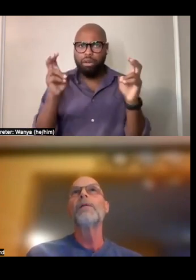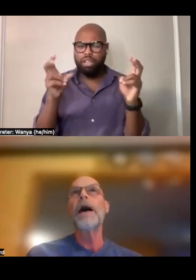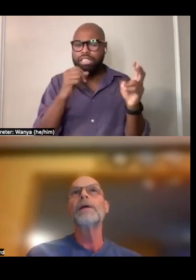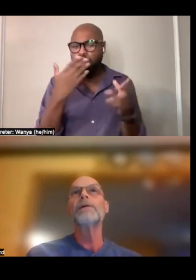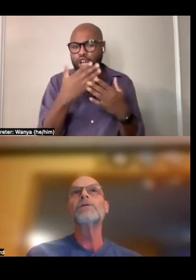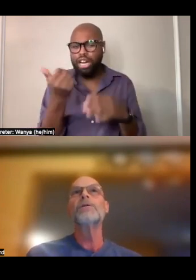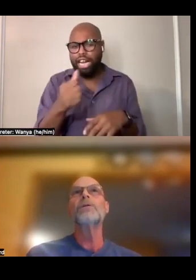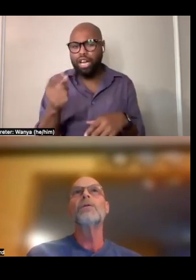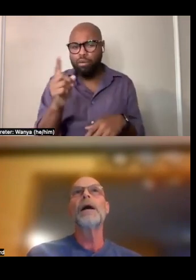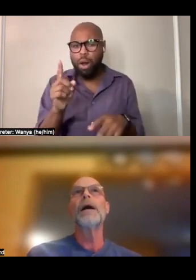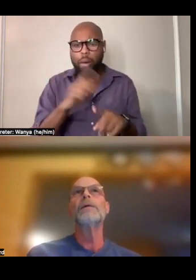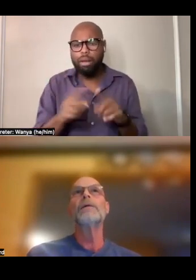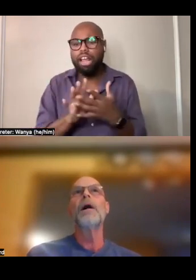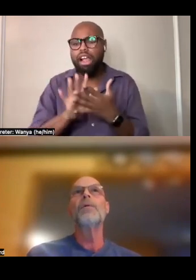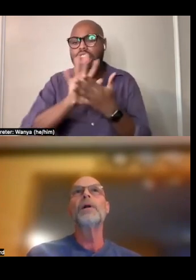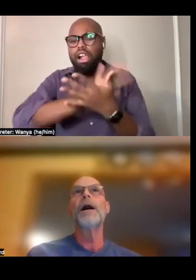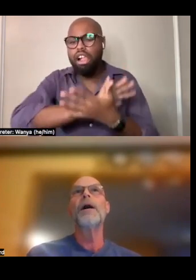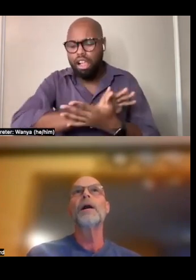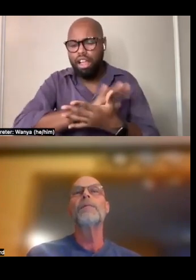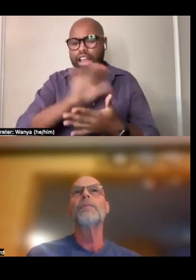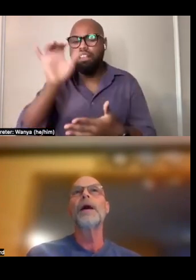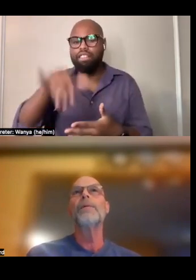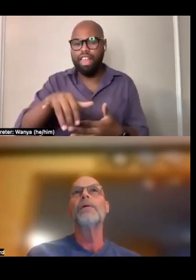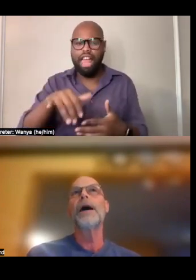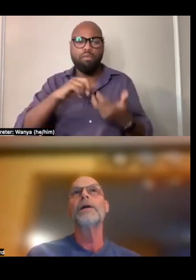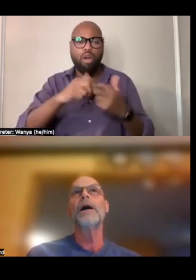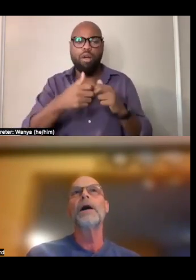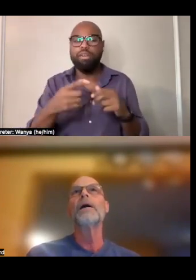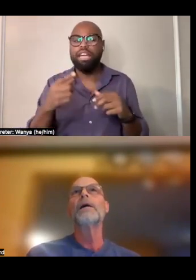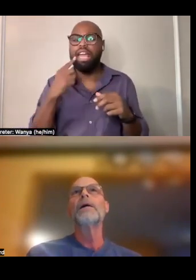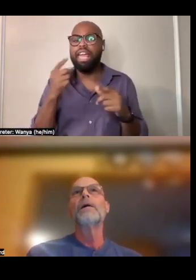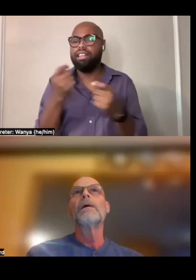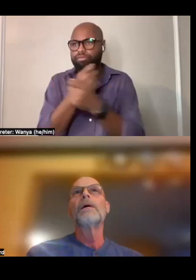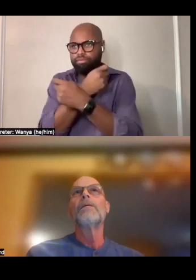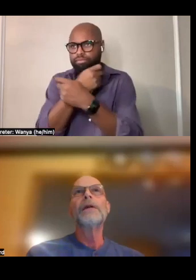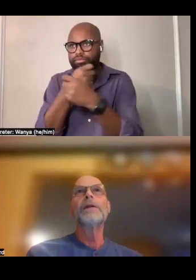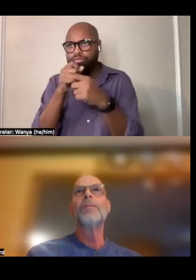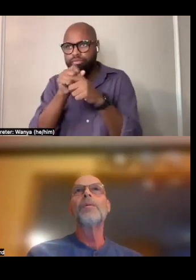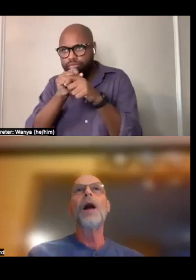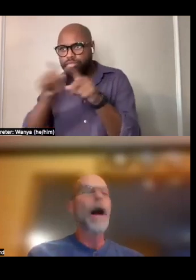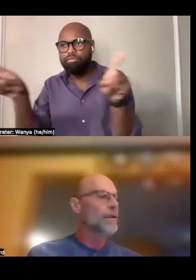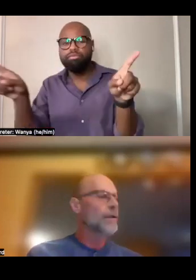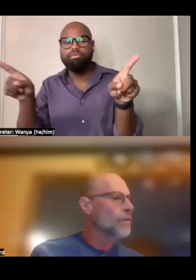that issue and put out a paper that that didn't apply to